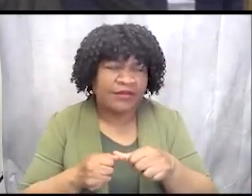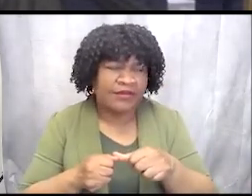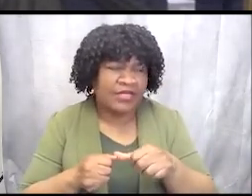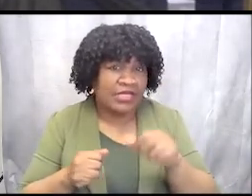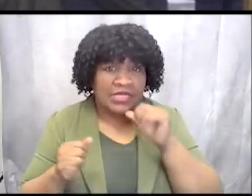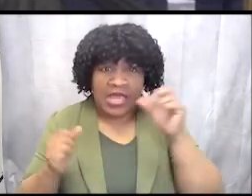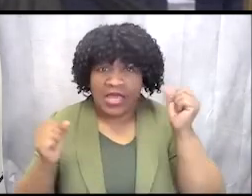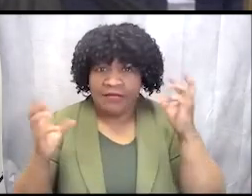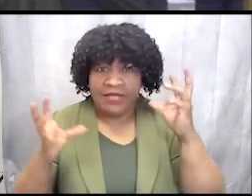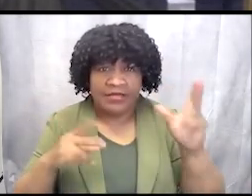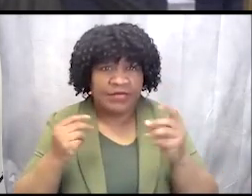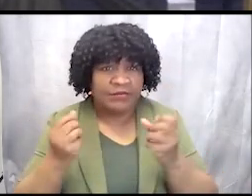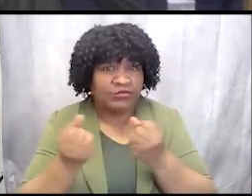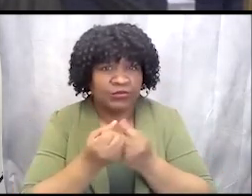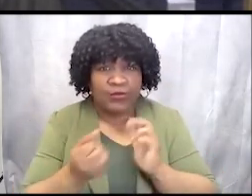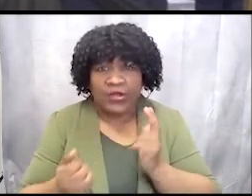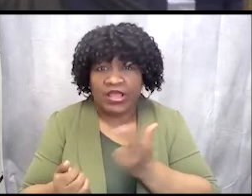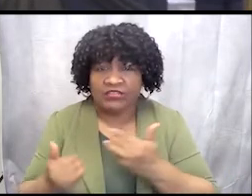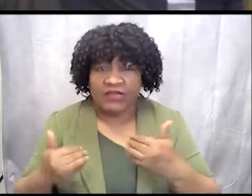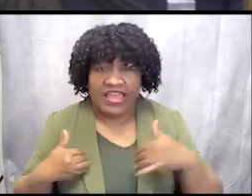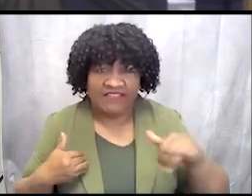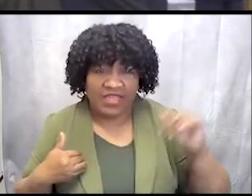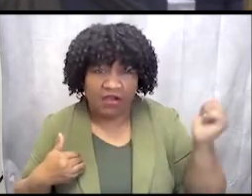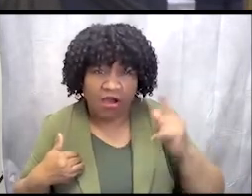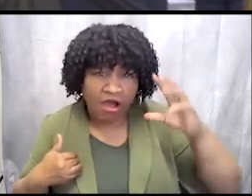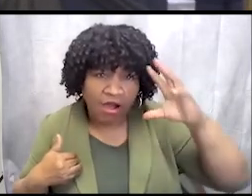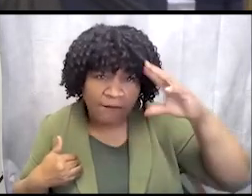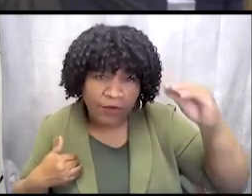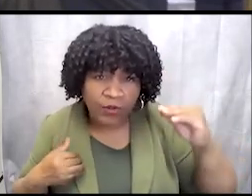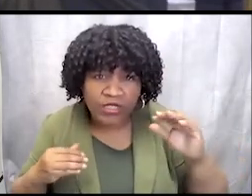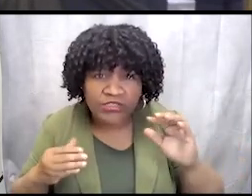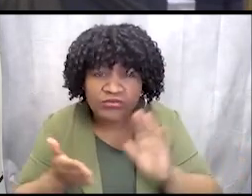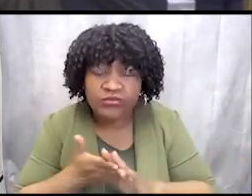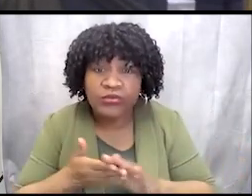of support for this, but Chancellor Banks stood his ground.